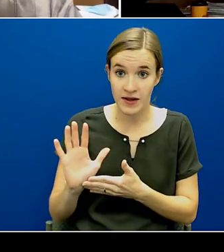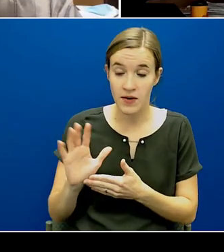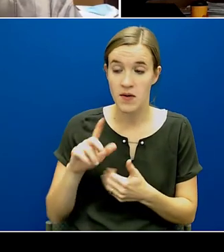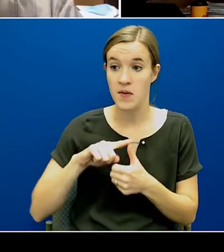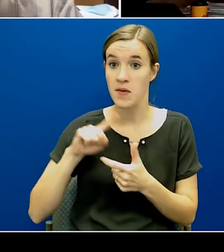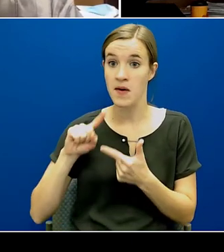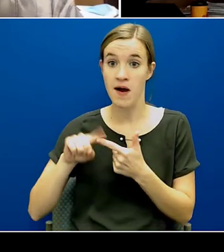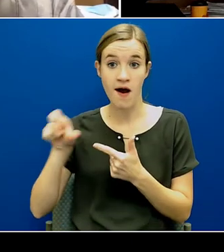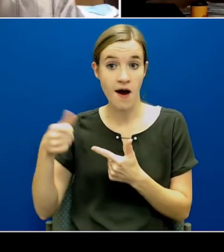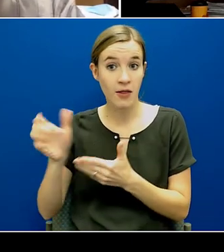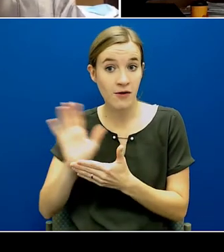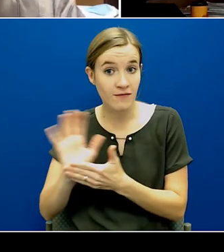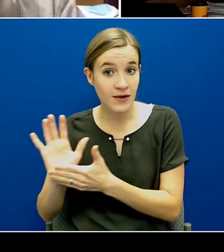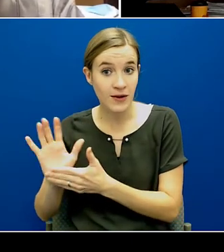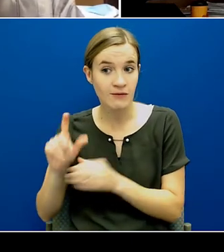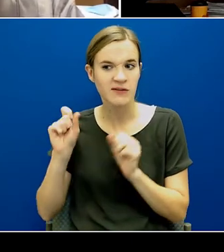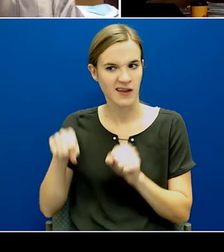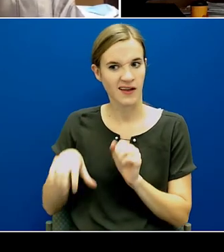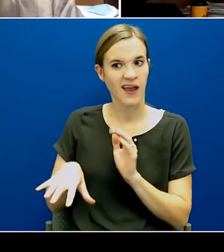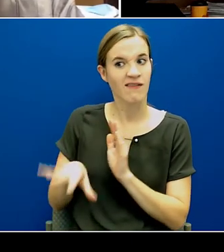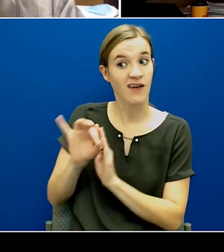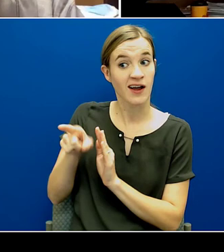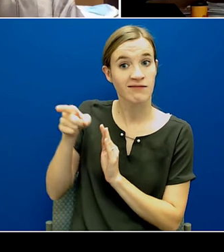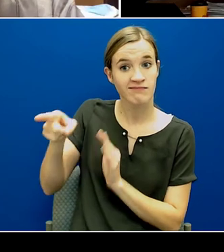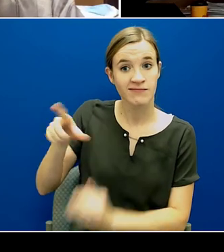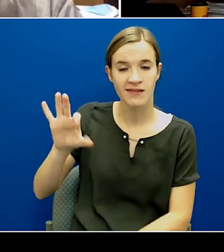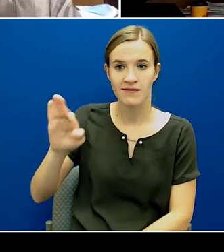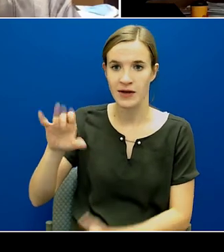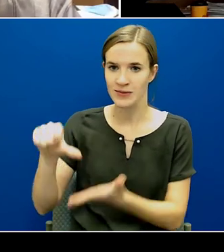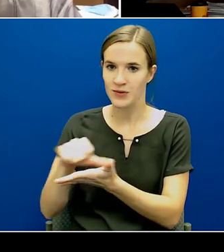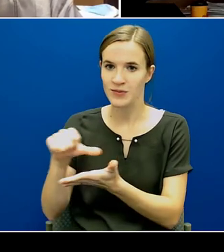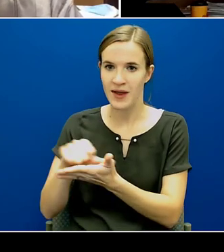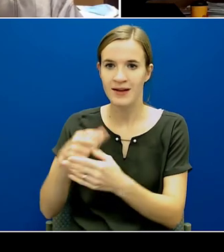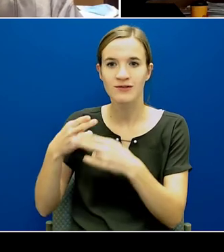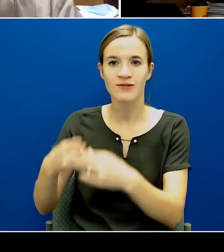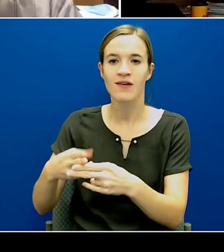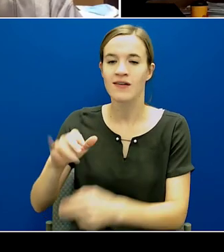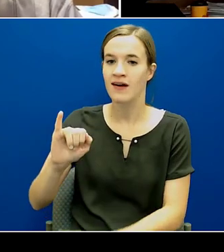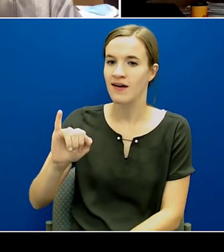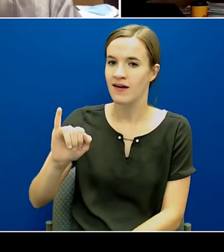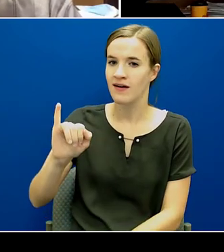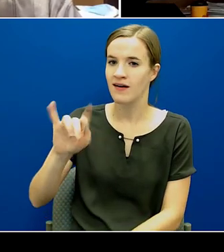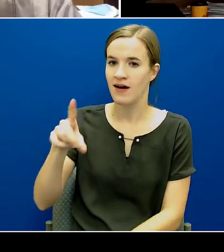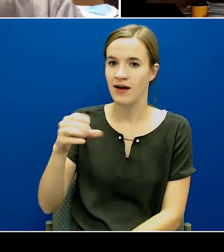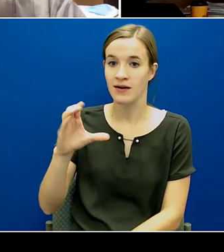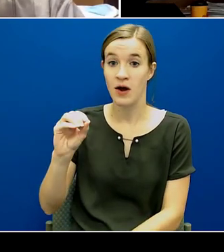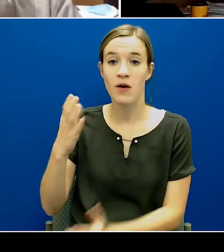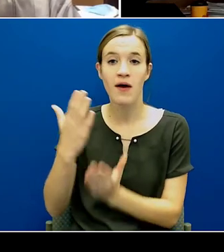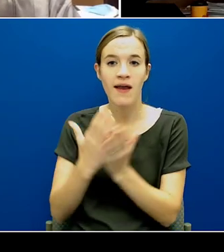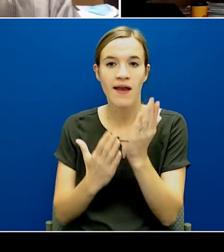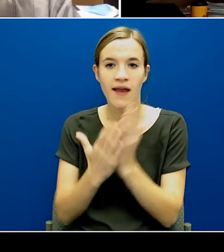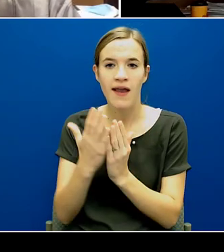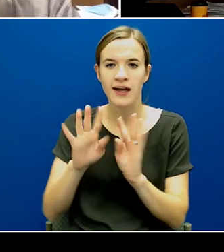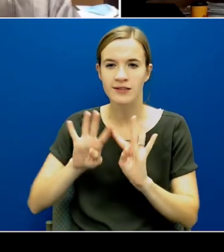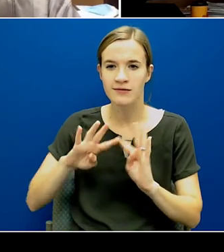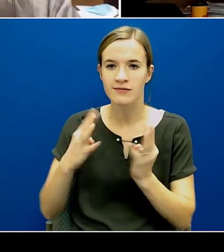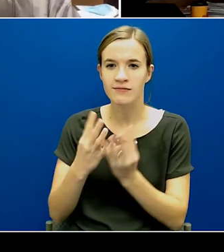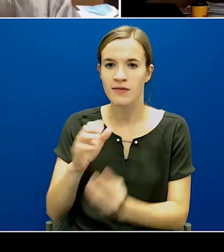the Facebook page for Idaho Hands Around the Capitol. You'll find this and as I said, the other interviews, there have been some